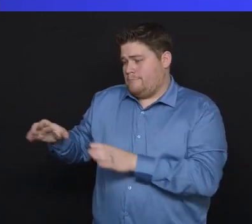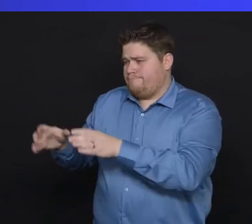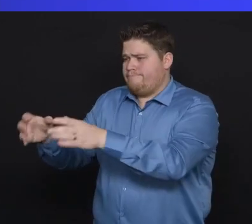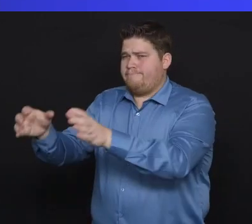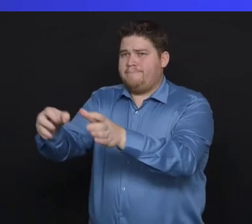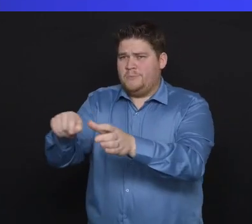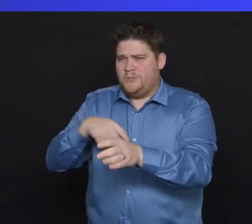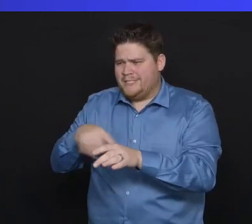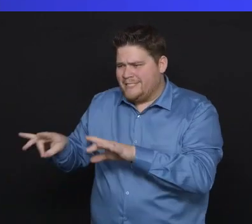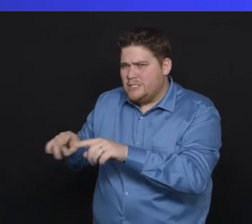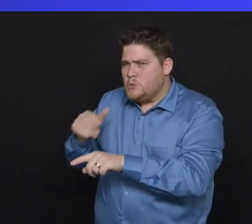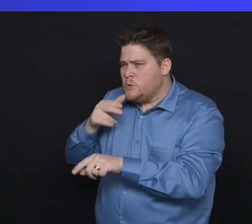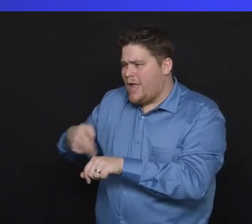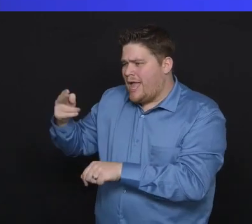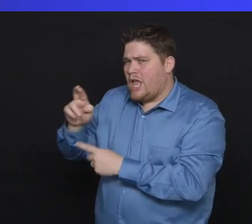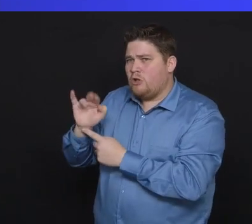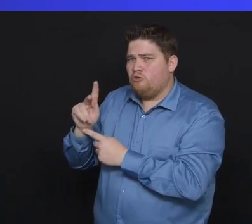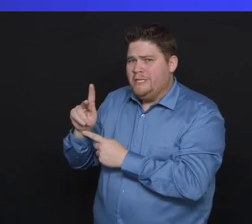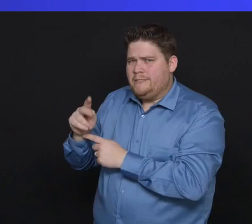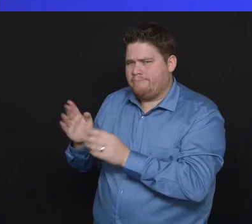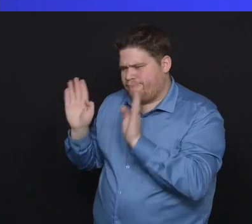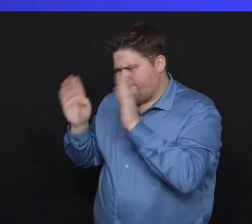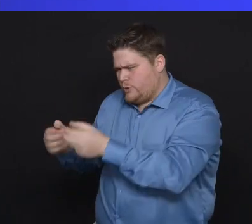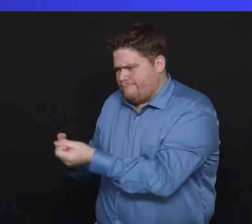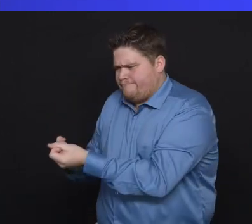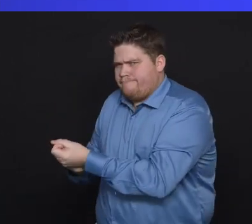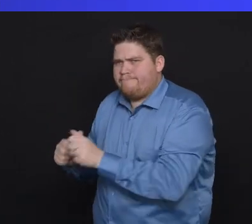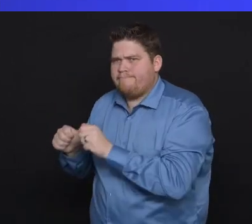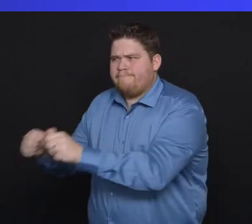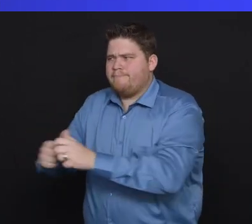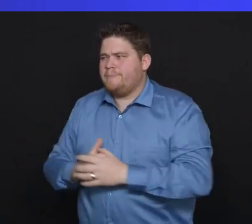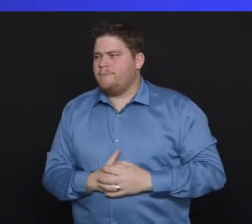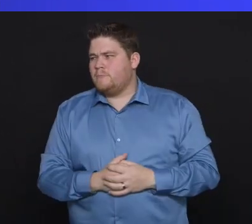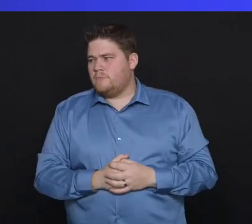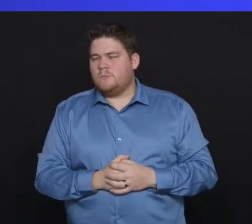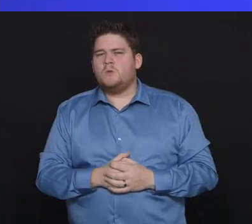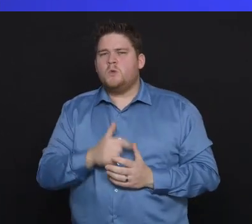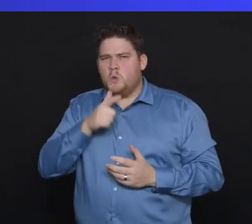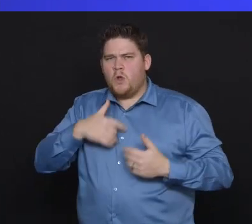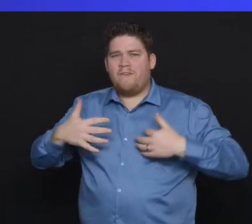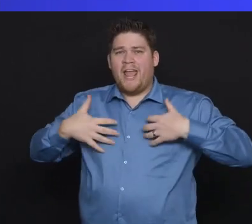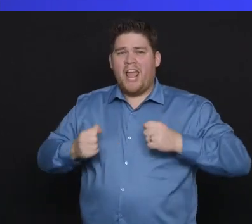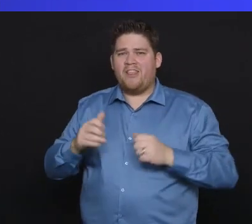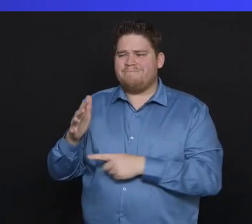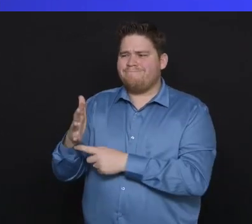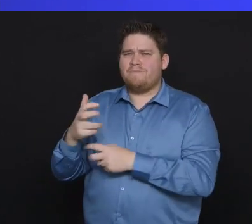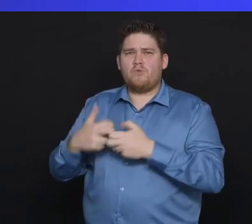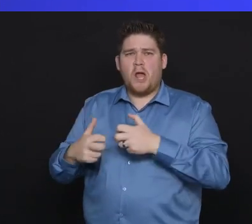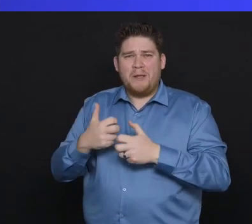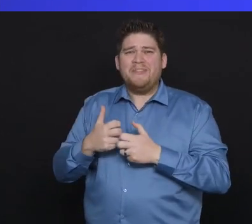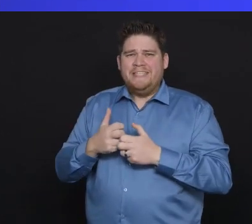risk and to be able to determine the people at highest risk in those settings.